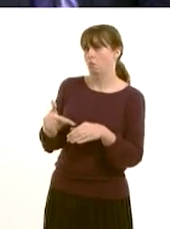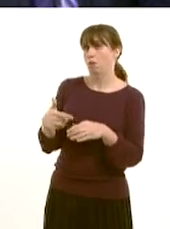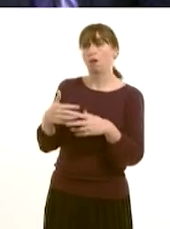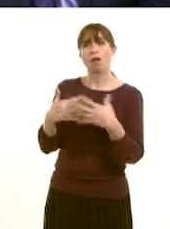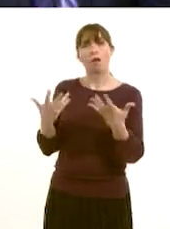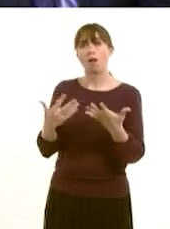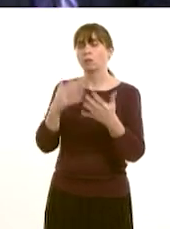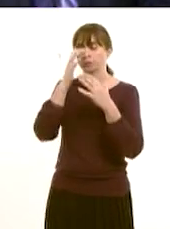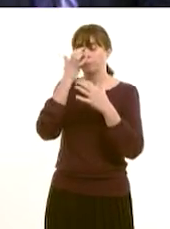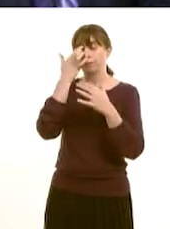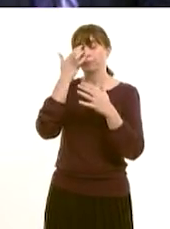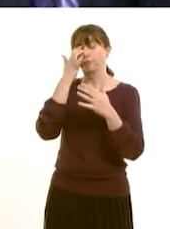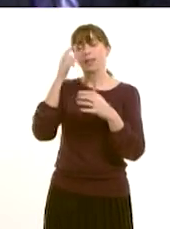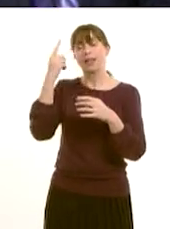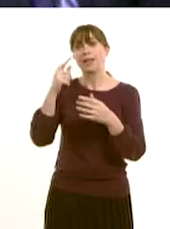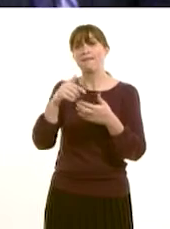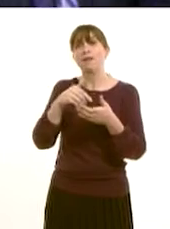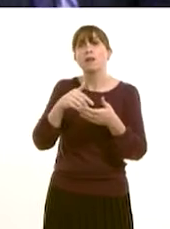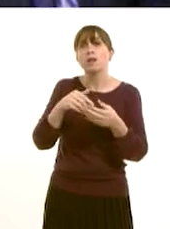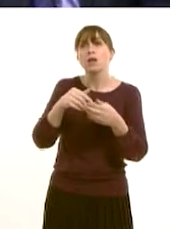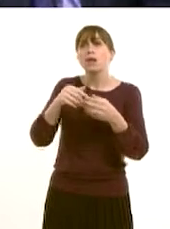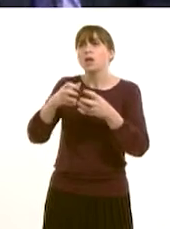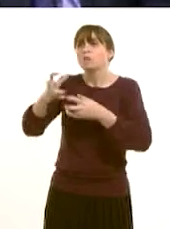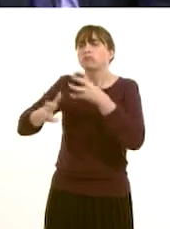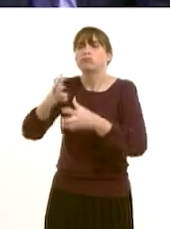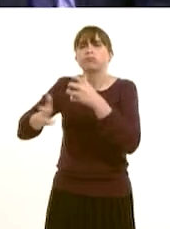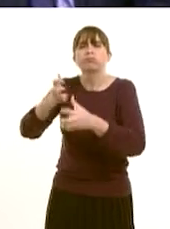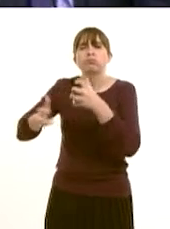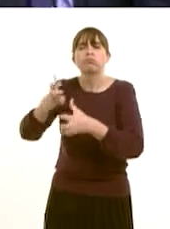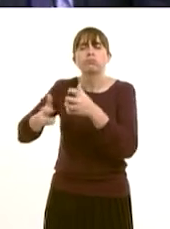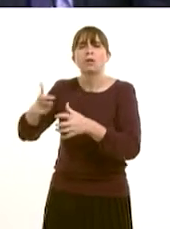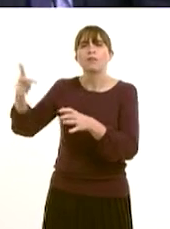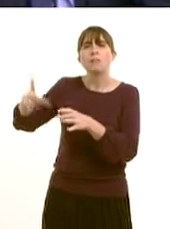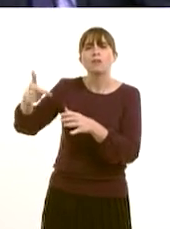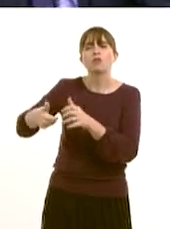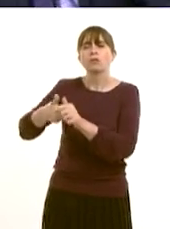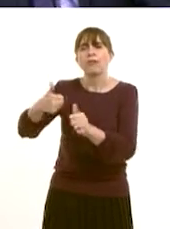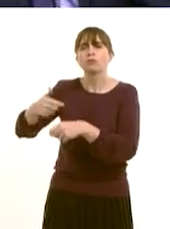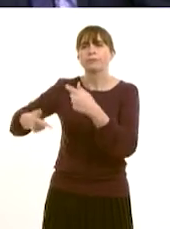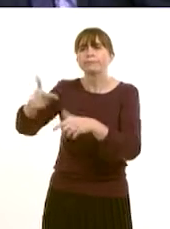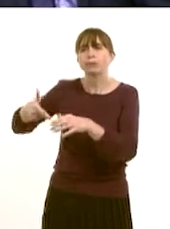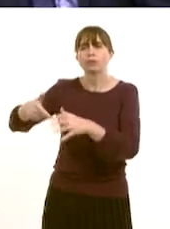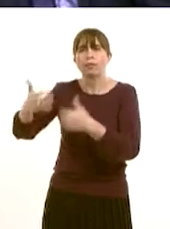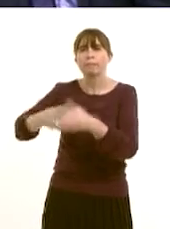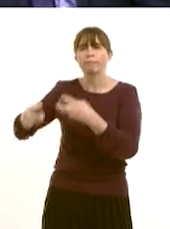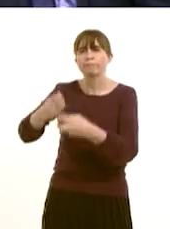Whenever there is a slowdown in the refineries, or the loss of a refinery, it does affect our export figures. Weíve seen that in the past.